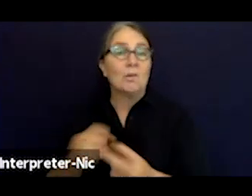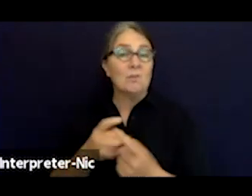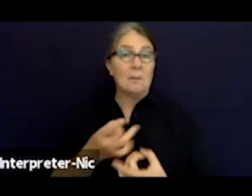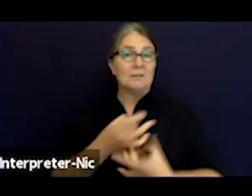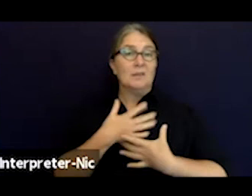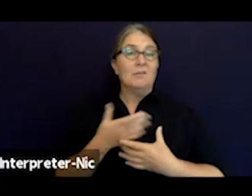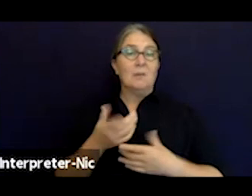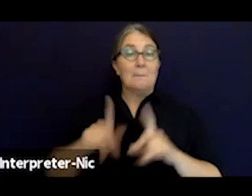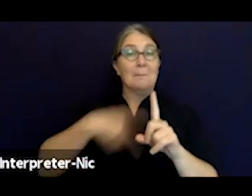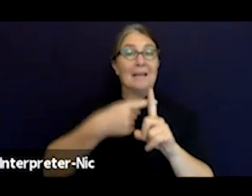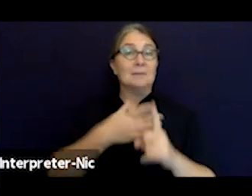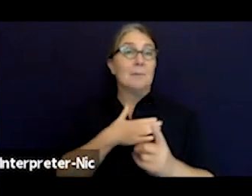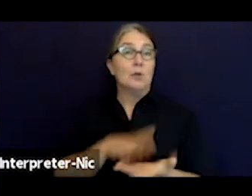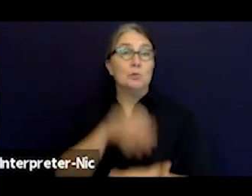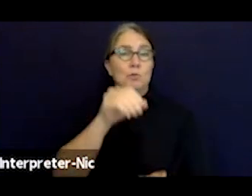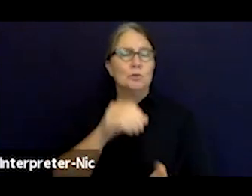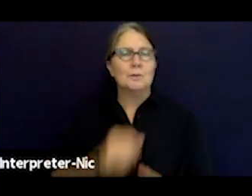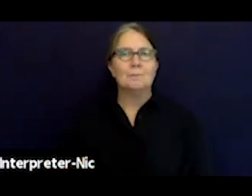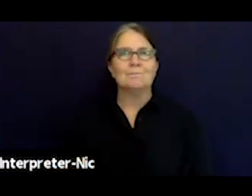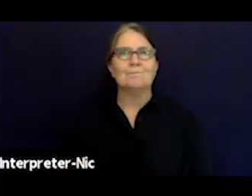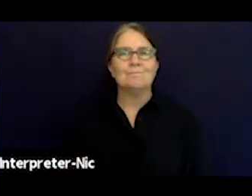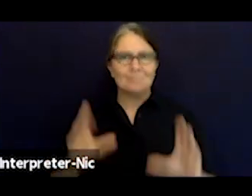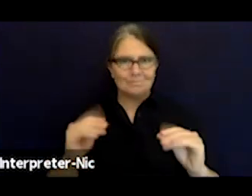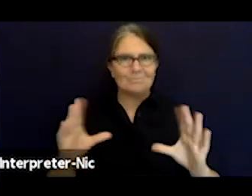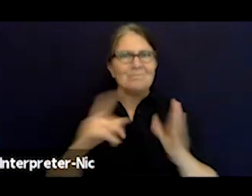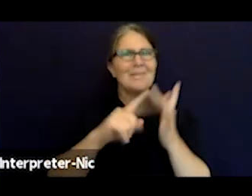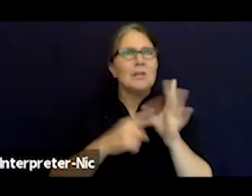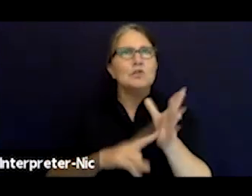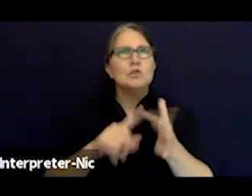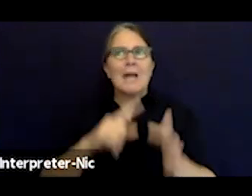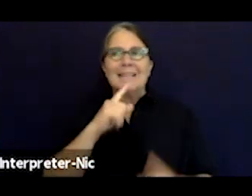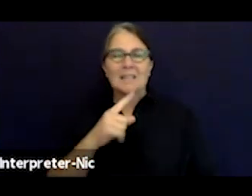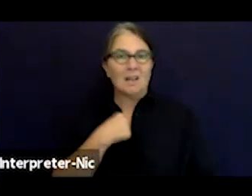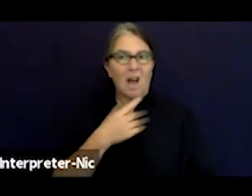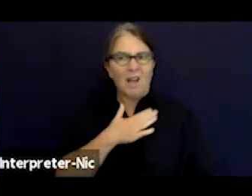the idea of getting academics to indicate how long activities will take." This also means